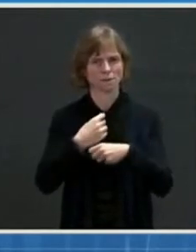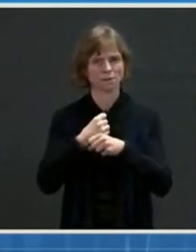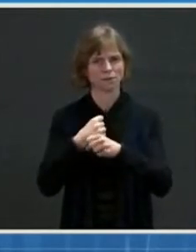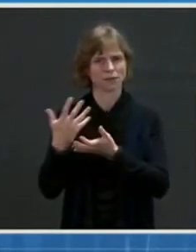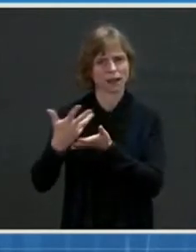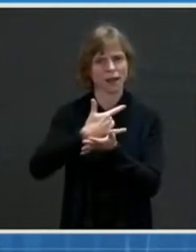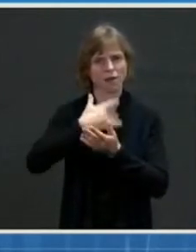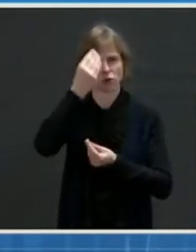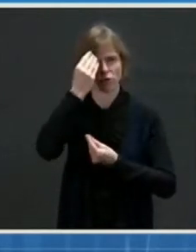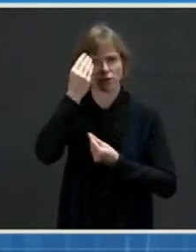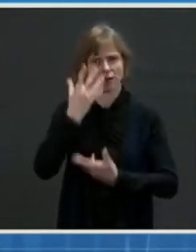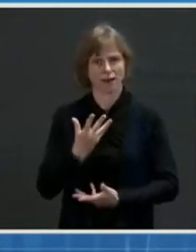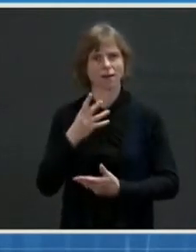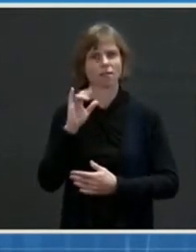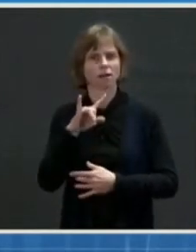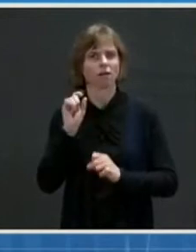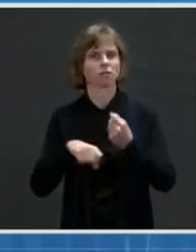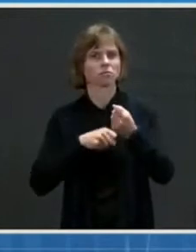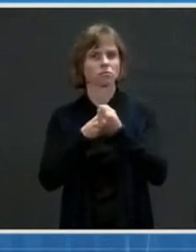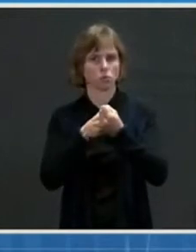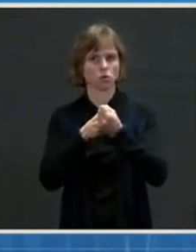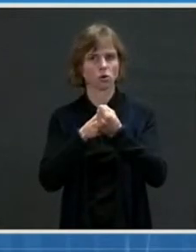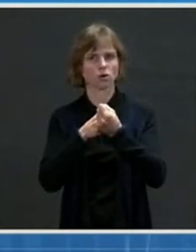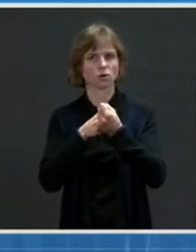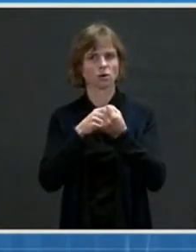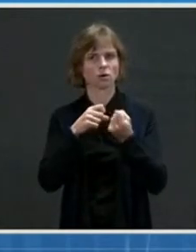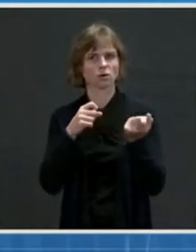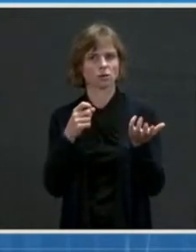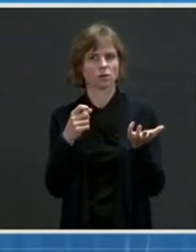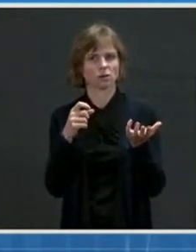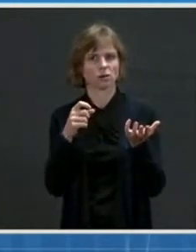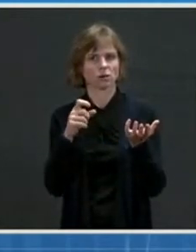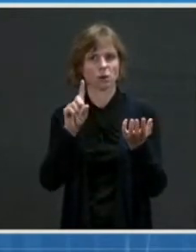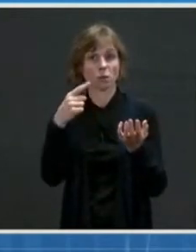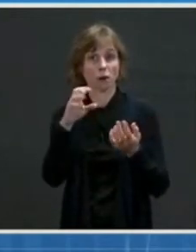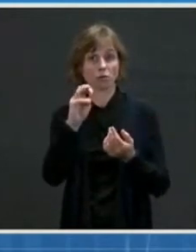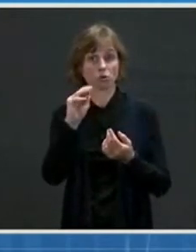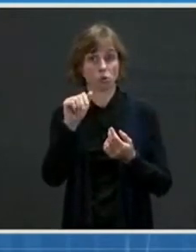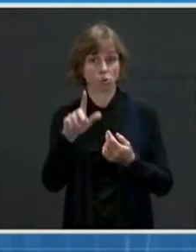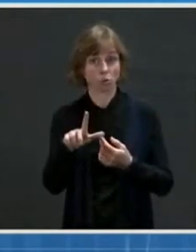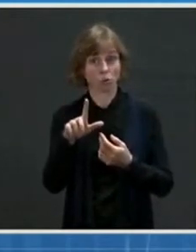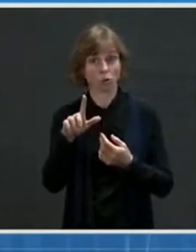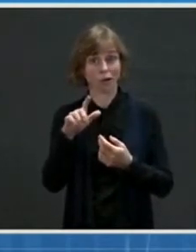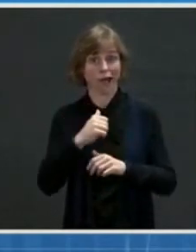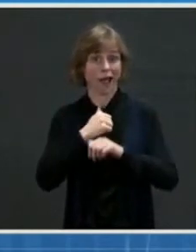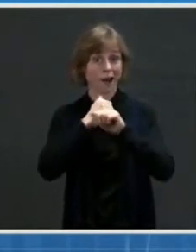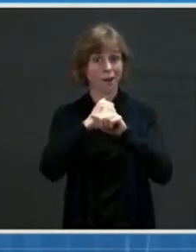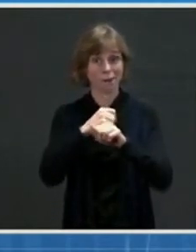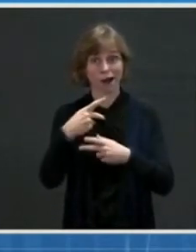FOR THERAPEUTICS. DRUGS ANDBIOLOGICS.